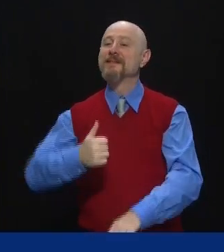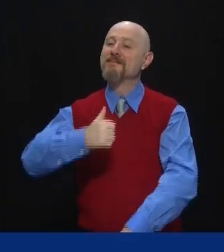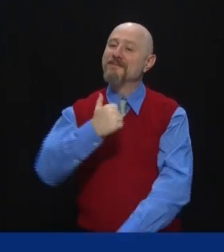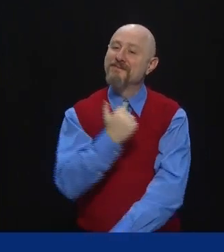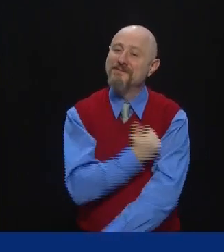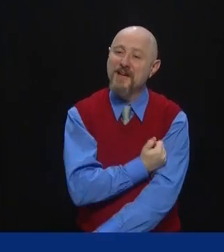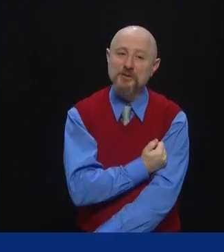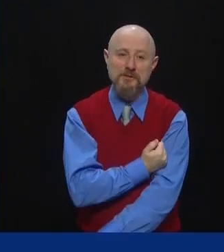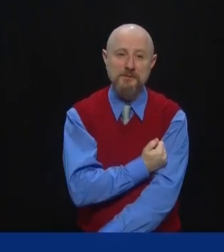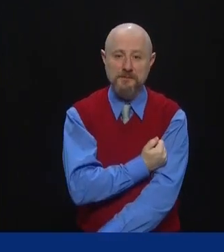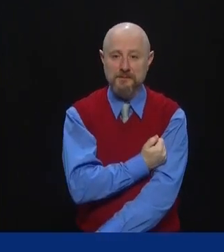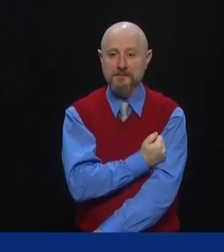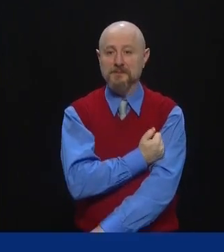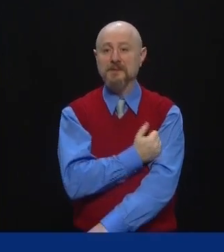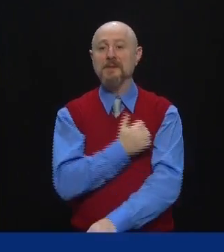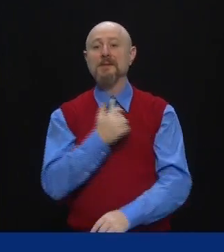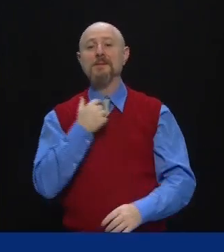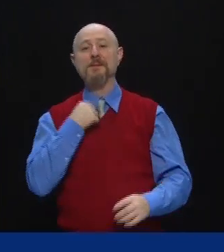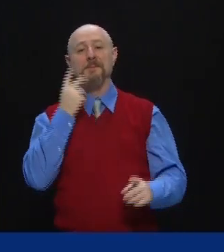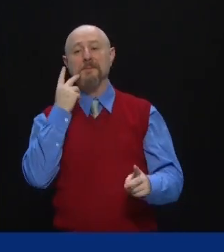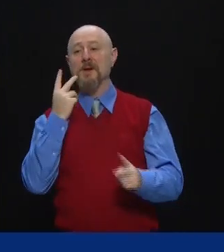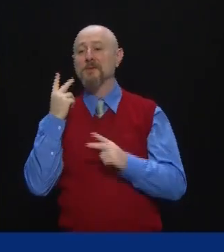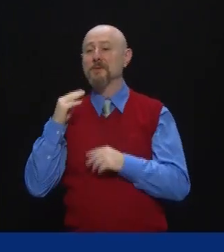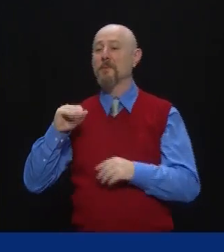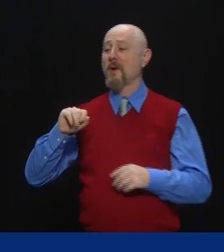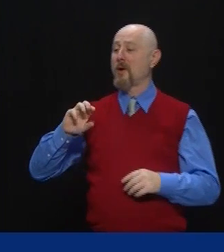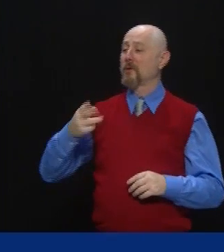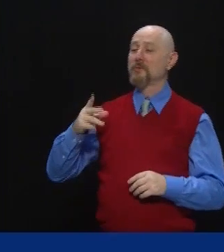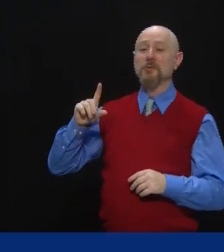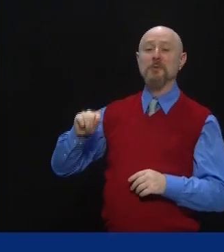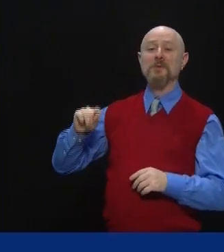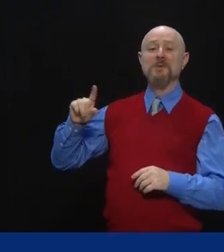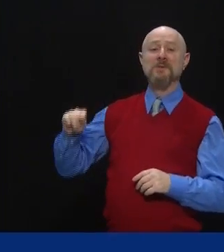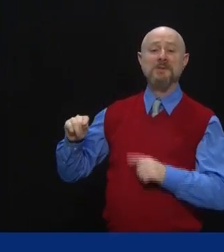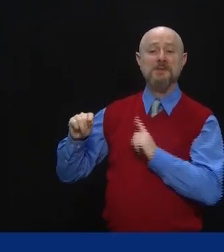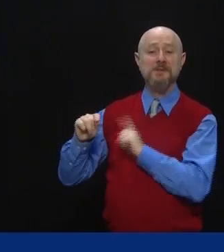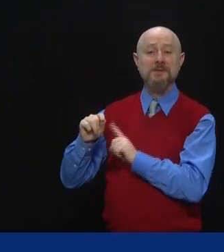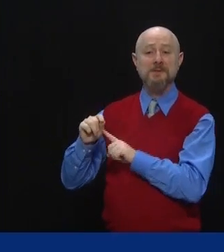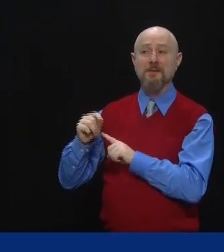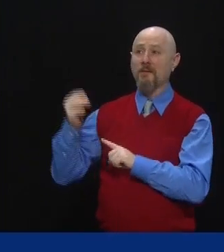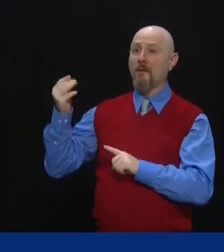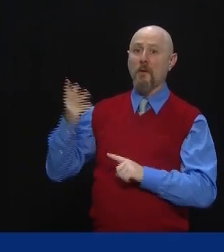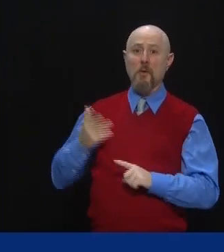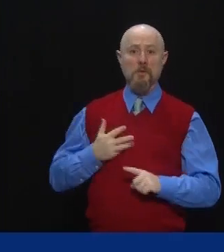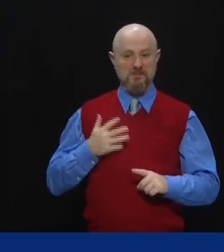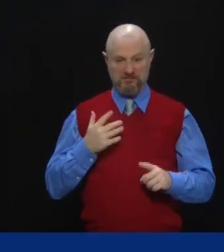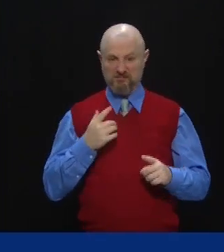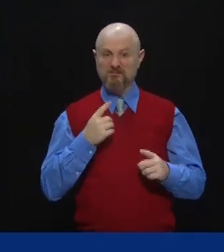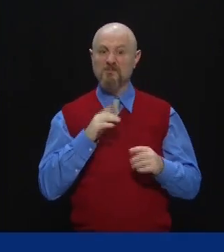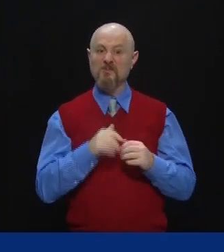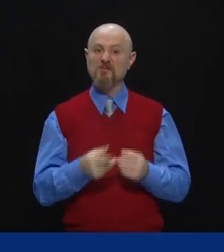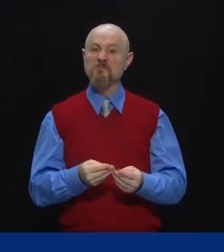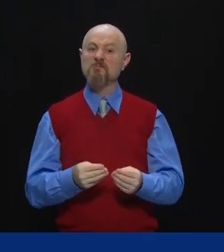THIS. IT'S BEEN ABOUT VACCINATIONS AND IF YOU THINK BACK TO MARCH OF